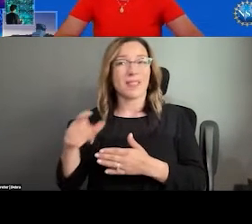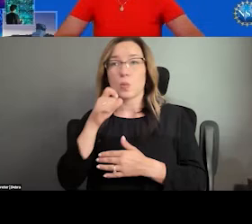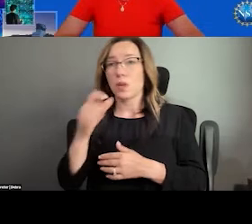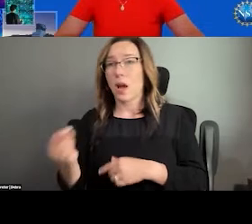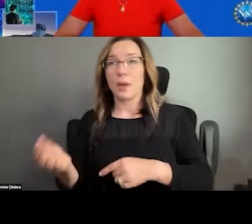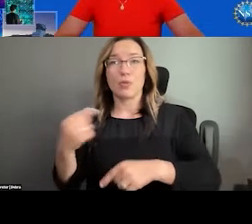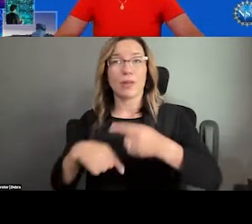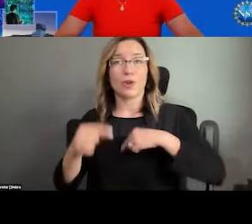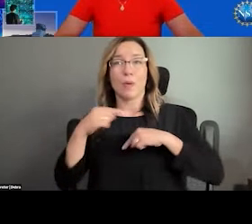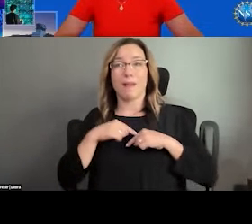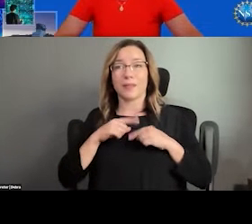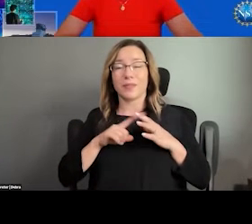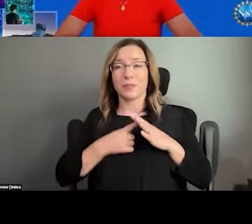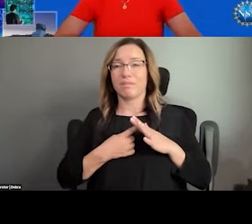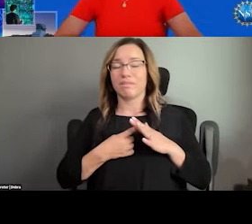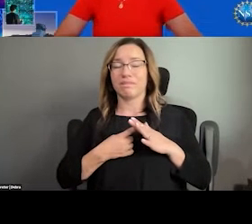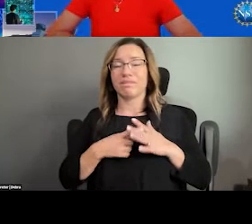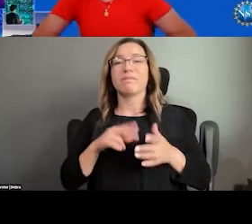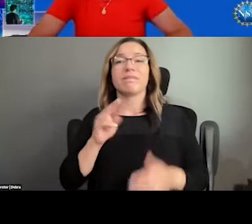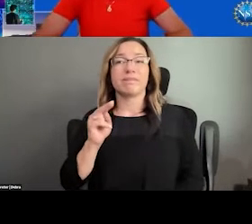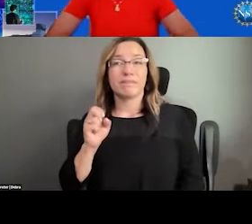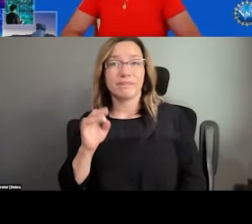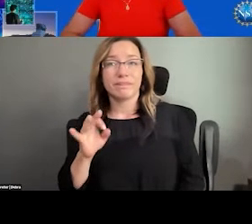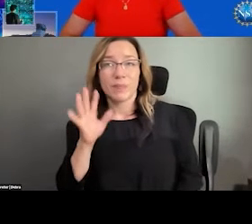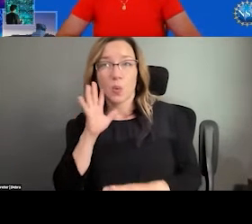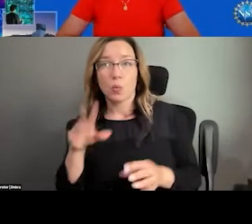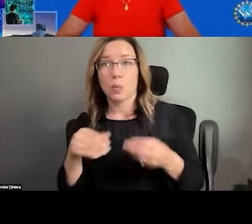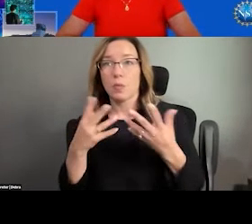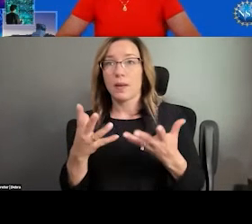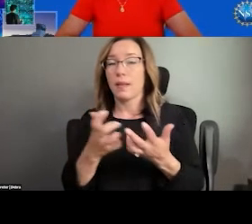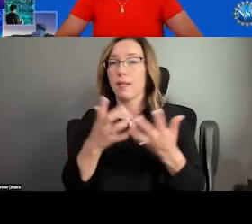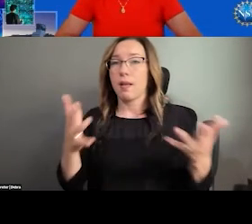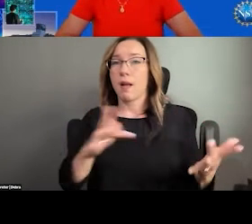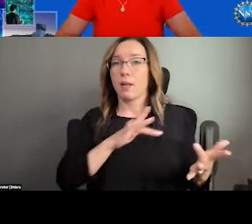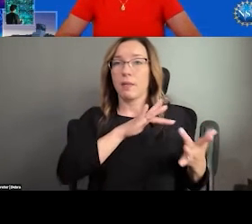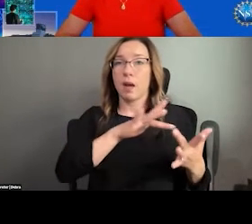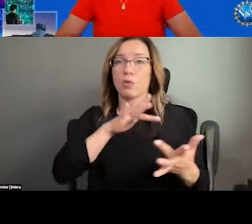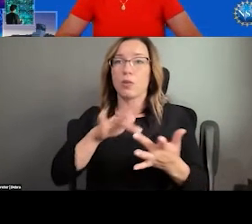and NSF will be providing a lot of outreach on the implications of